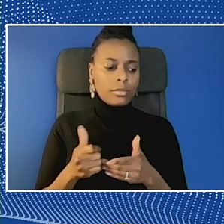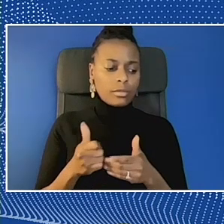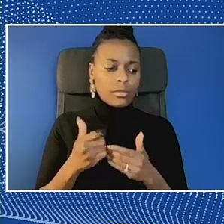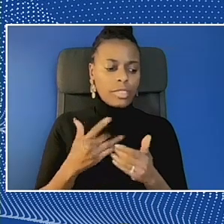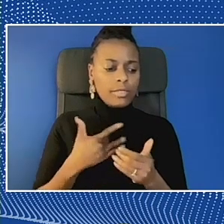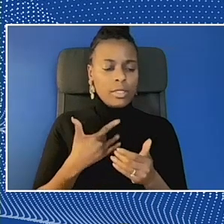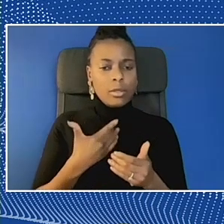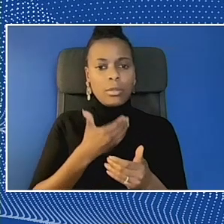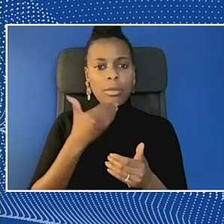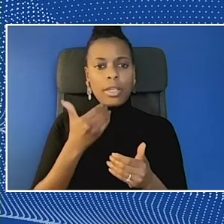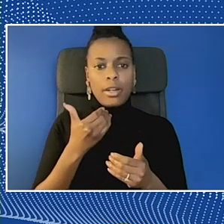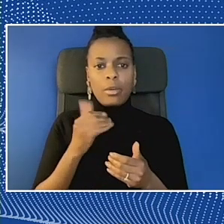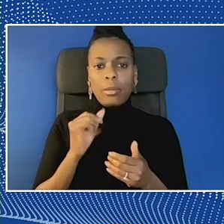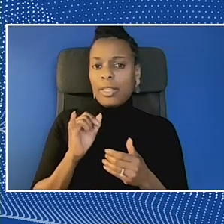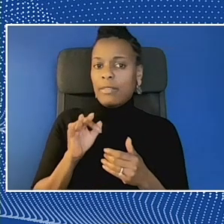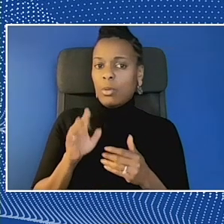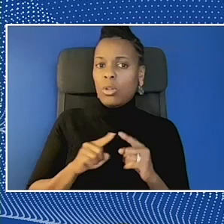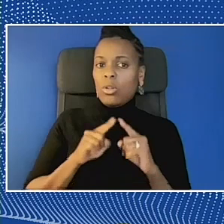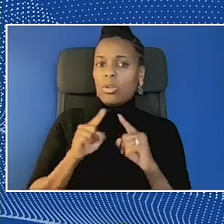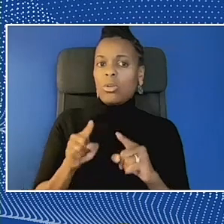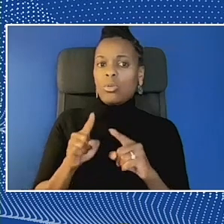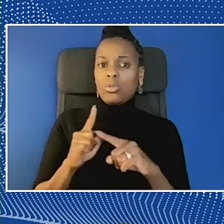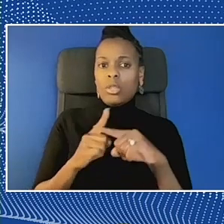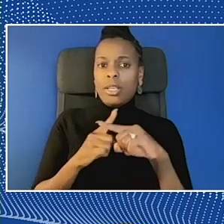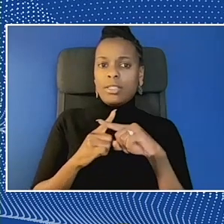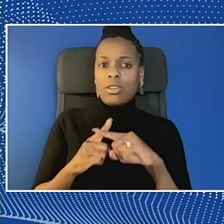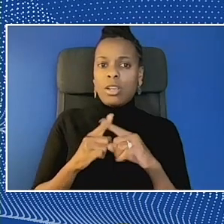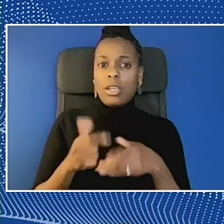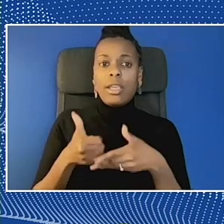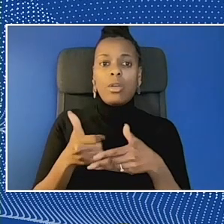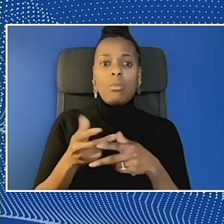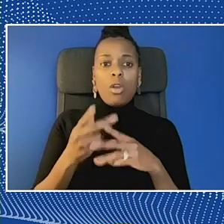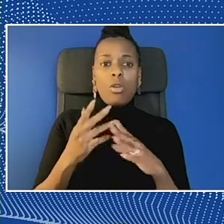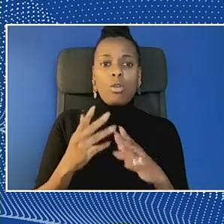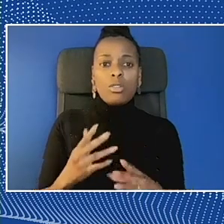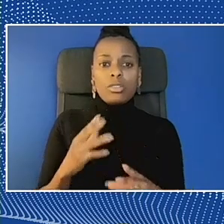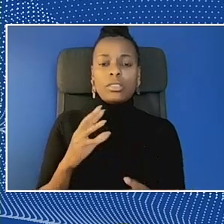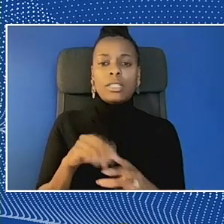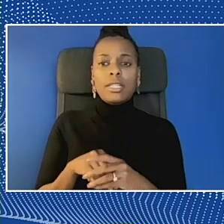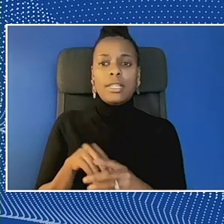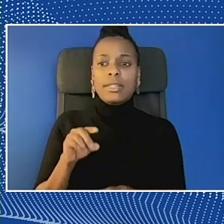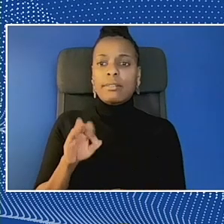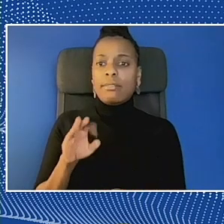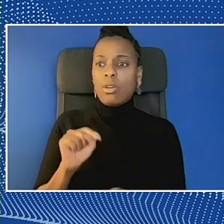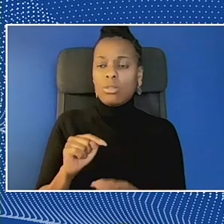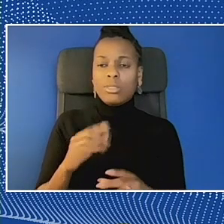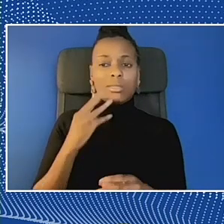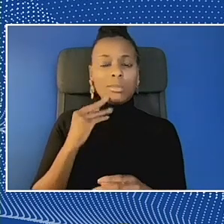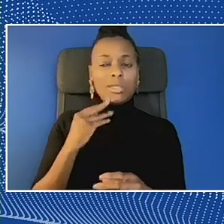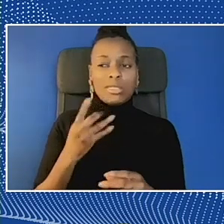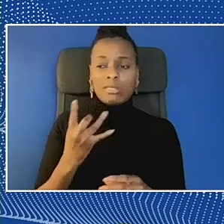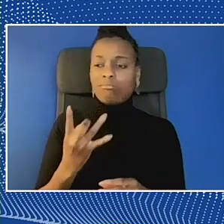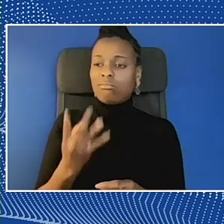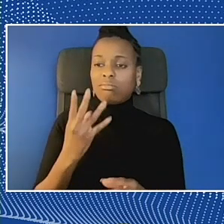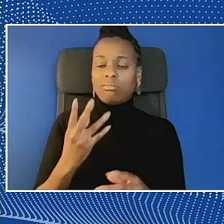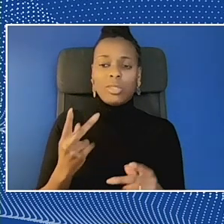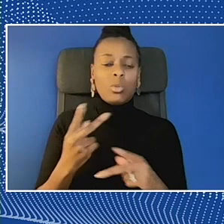it's going to get to the target, which is helping borrowers who are in default experiencing some of the worst outcomes of student loan debt.